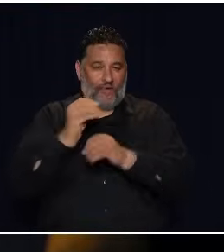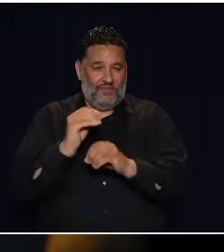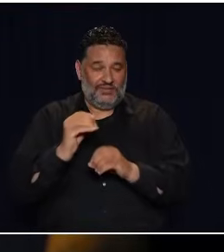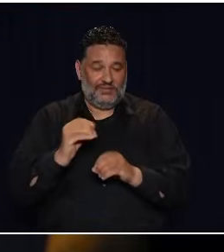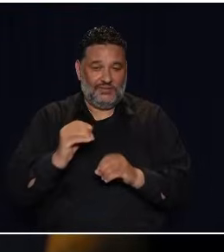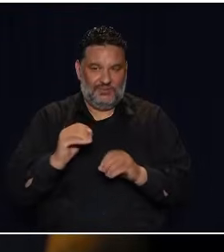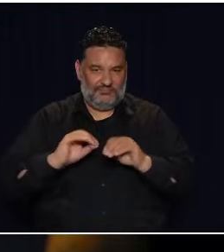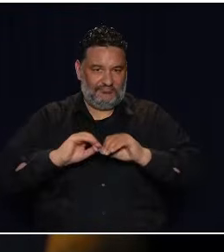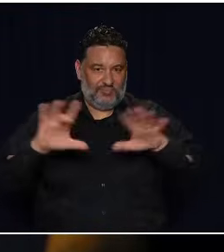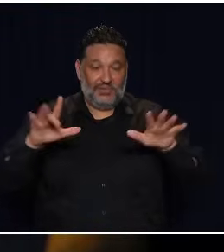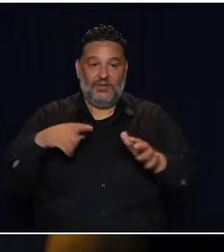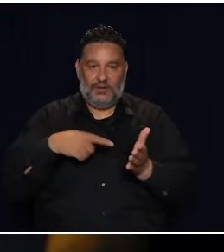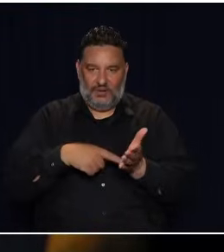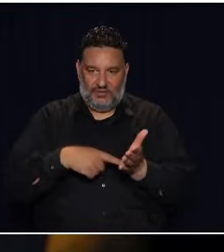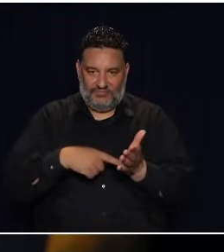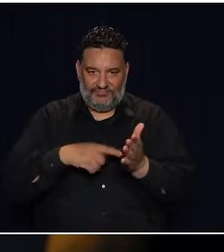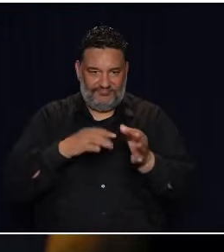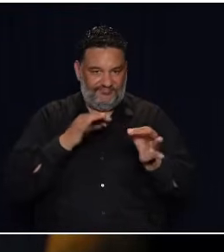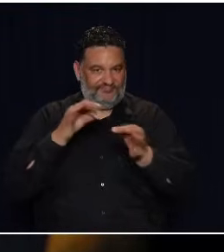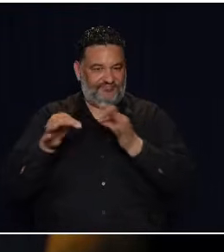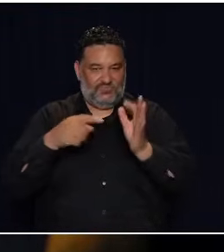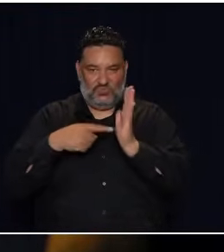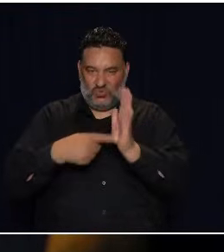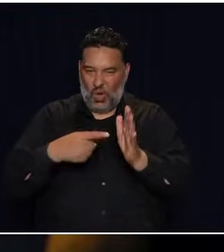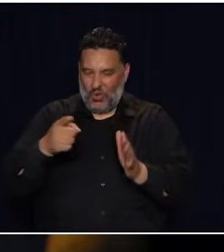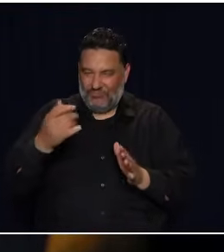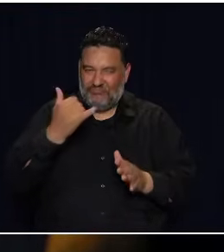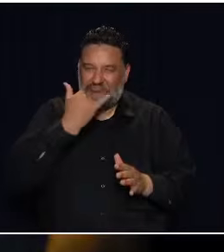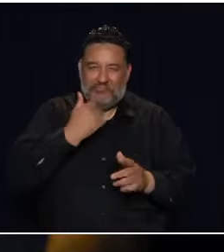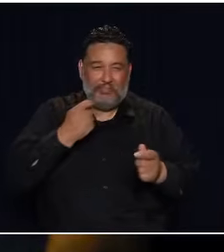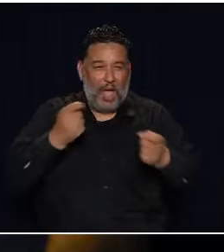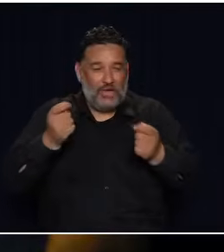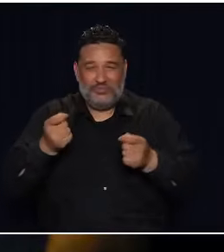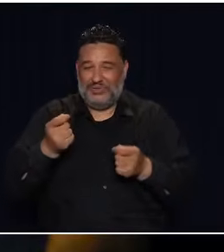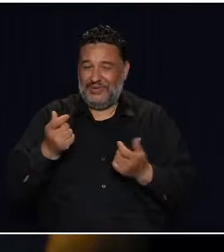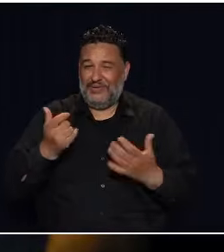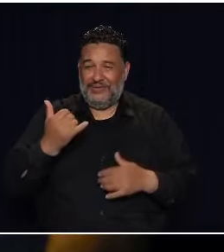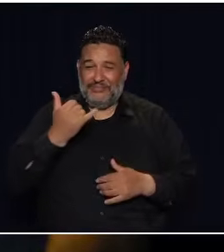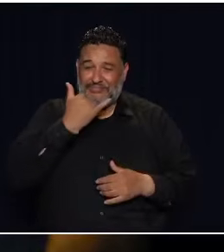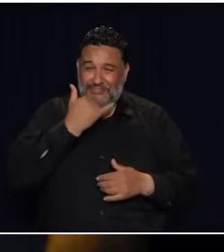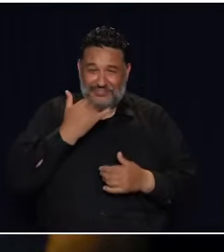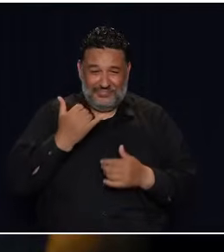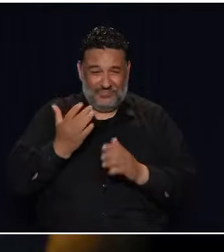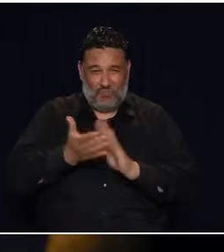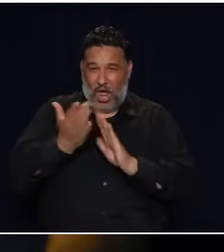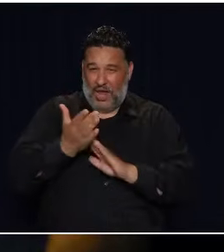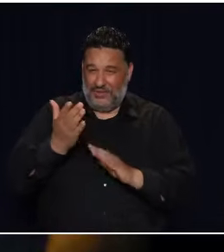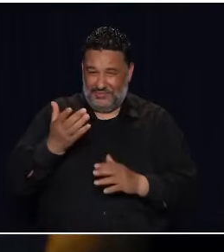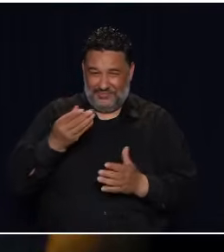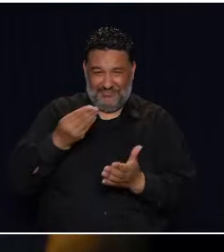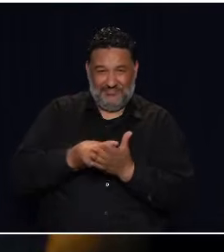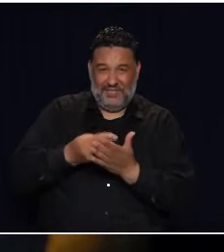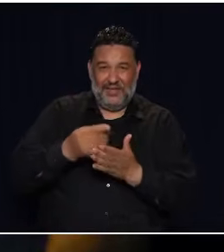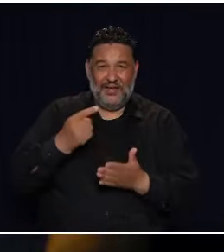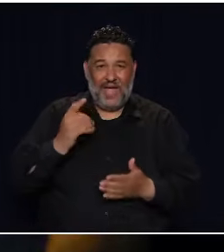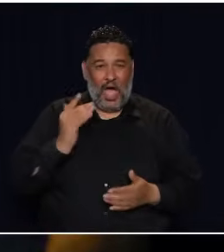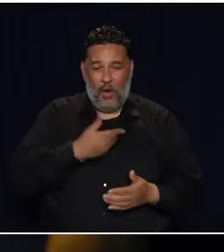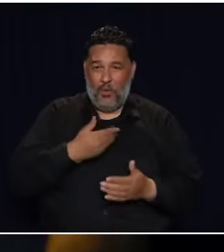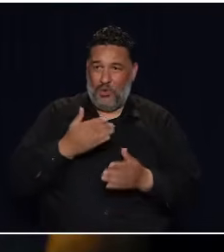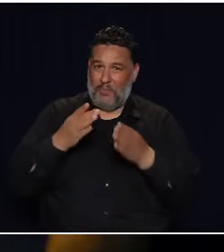AUDITOR GENERAL'S OFFICE AND